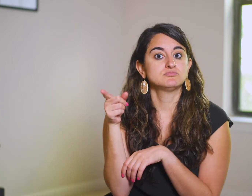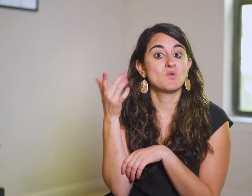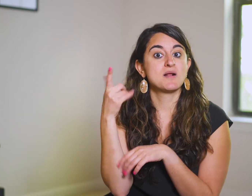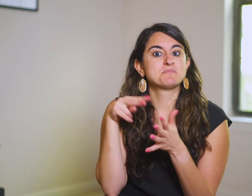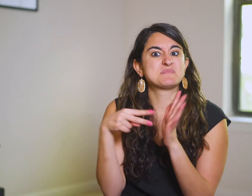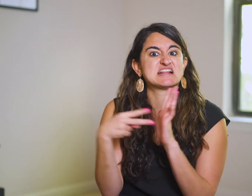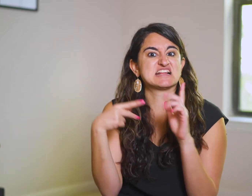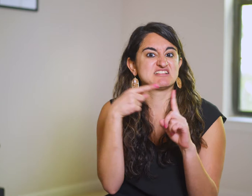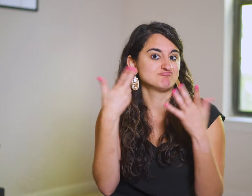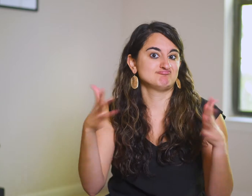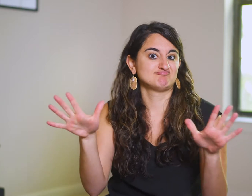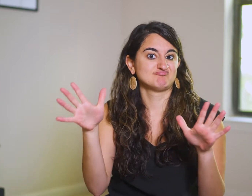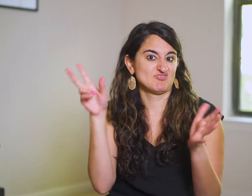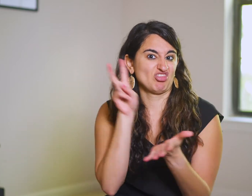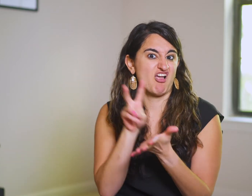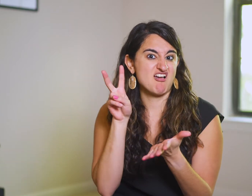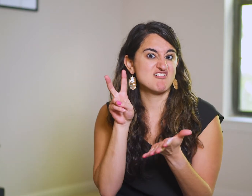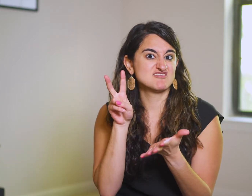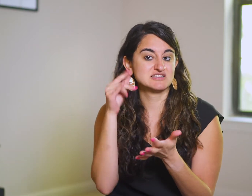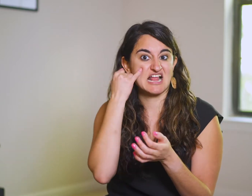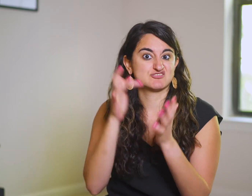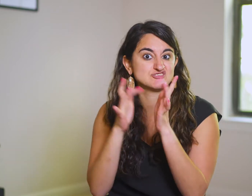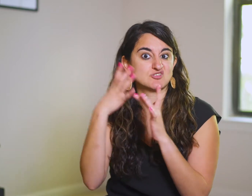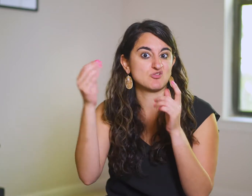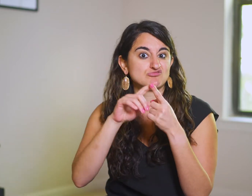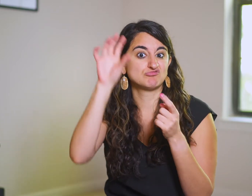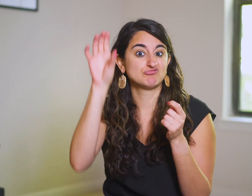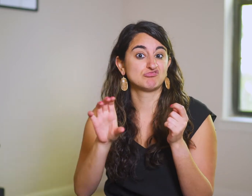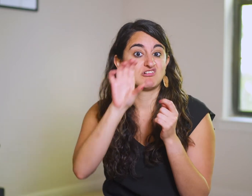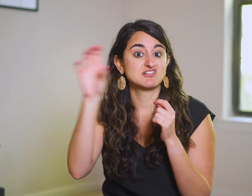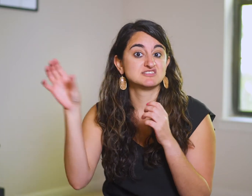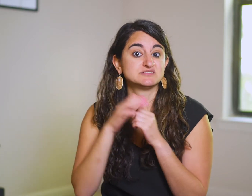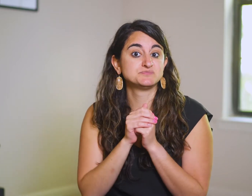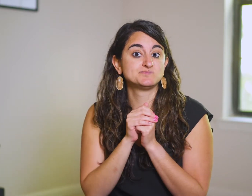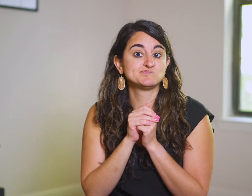because he knows it means his eternal defeat.